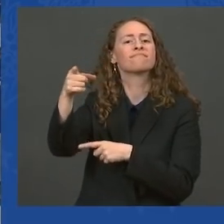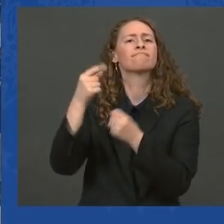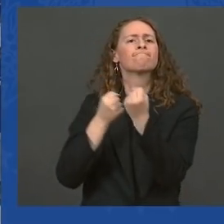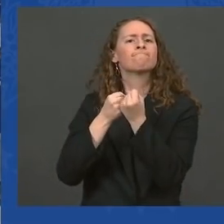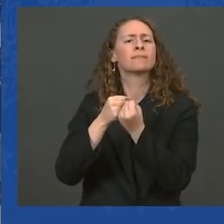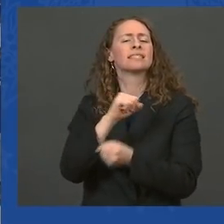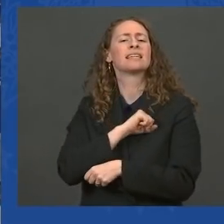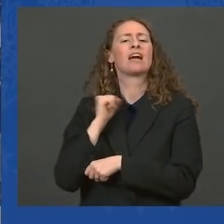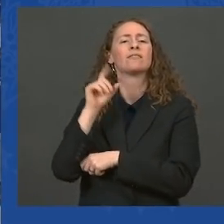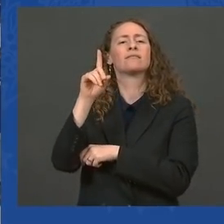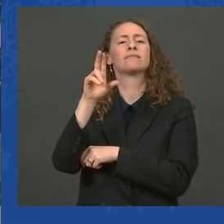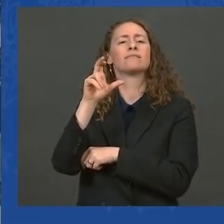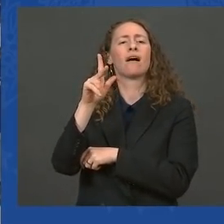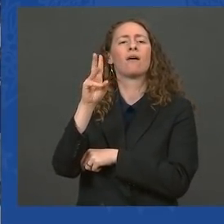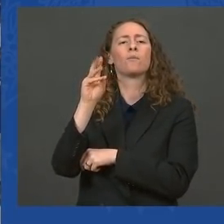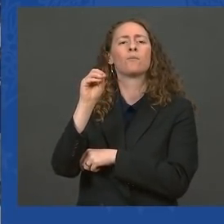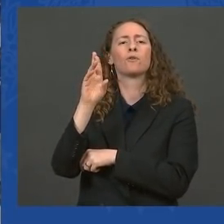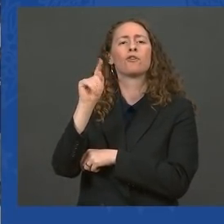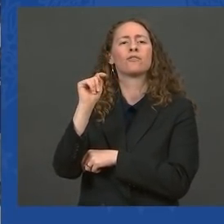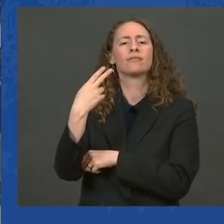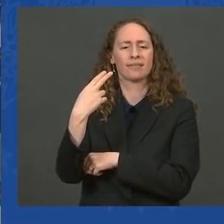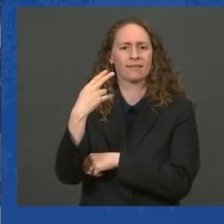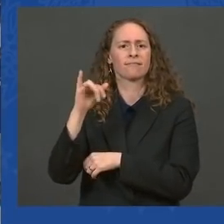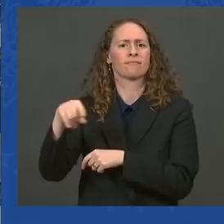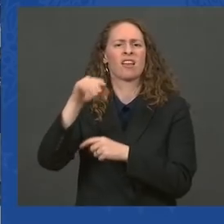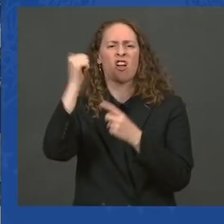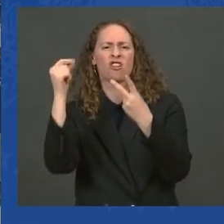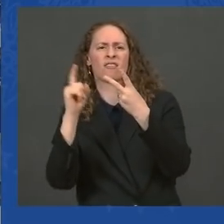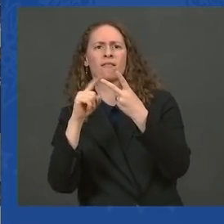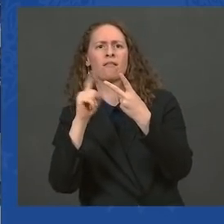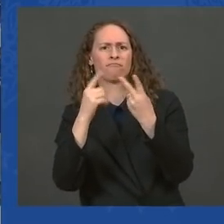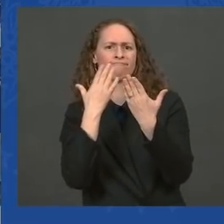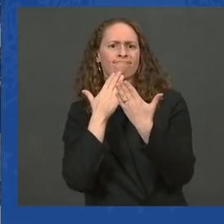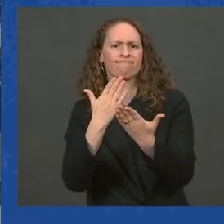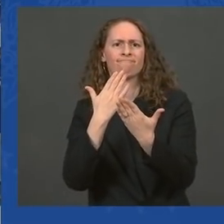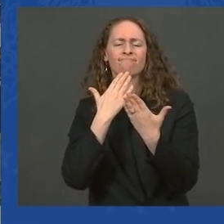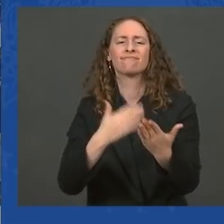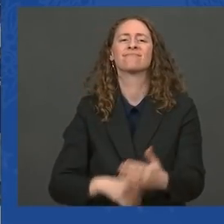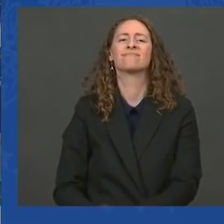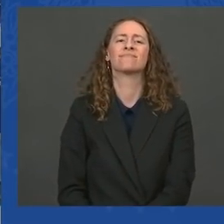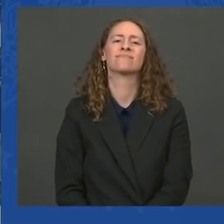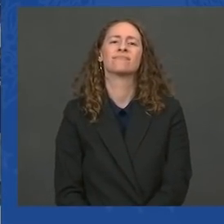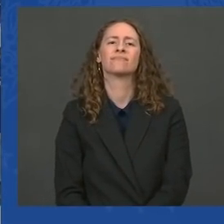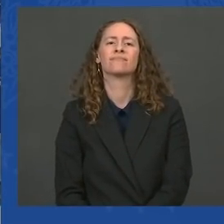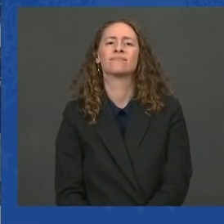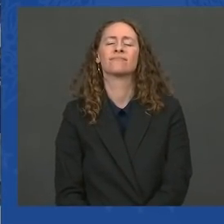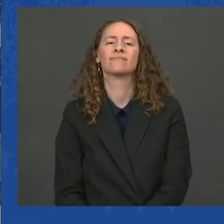that the Vice President had when she was a United States senator, and it sticks with her. I don't know how many times I've heard